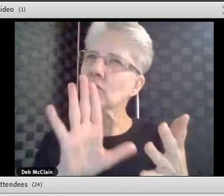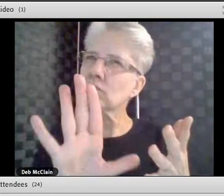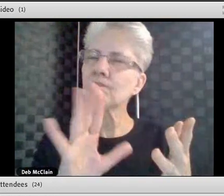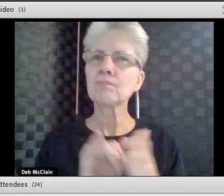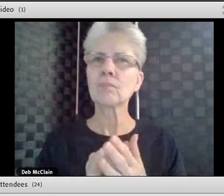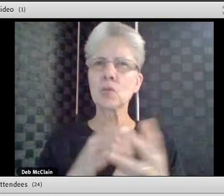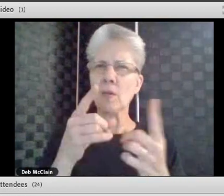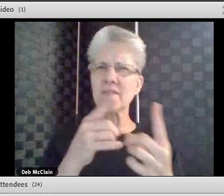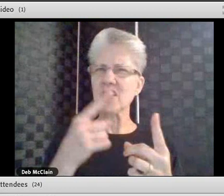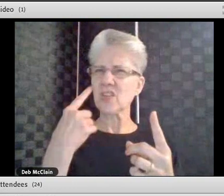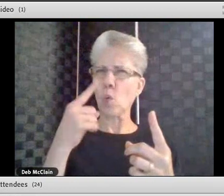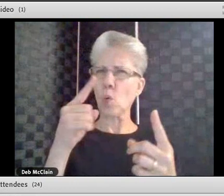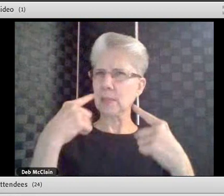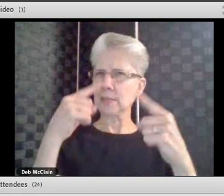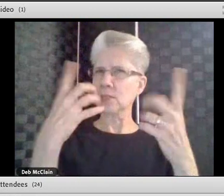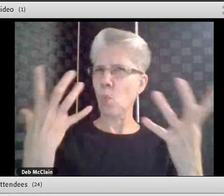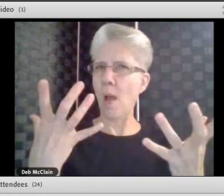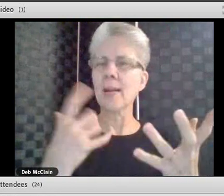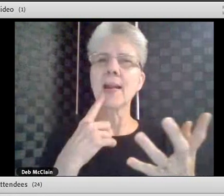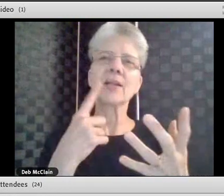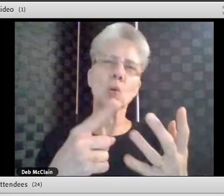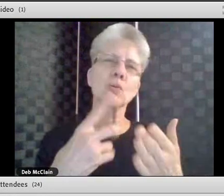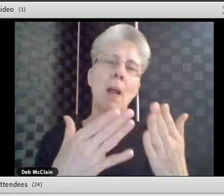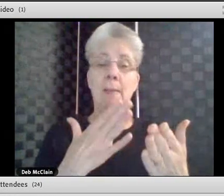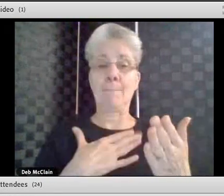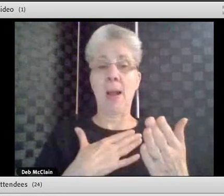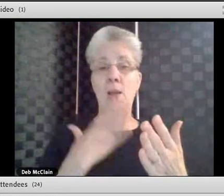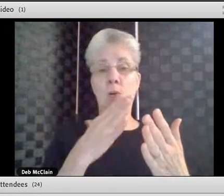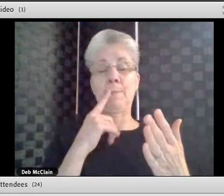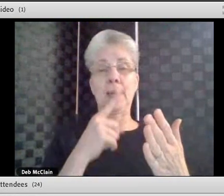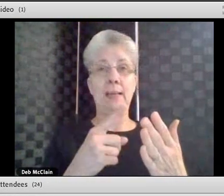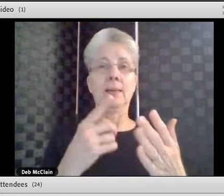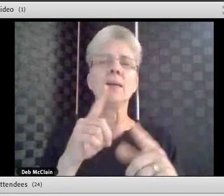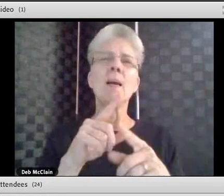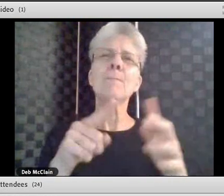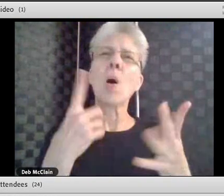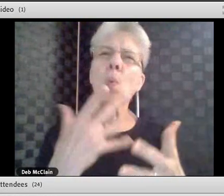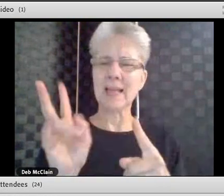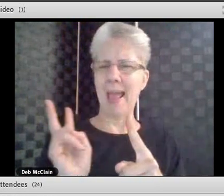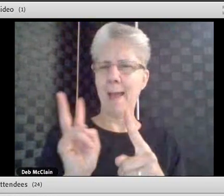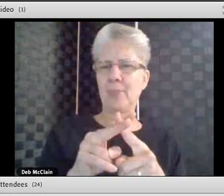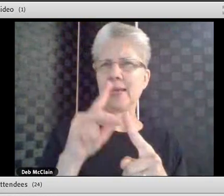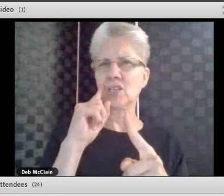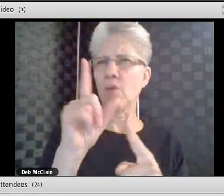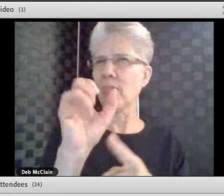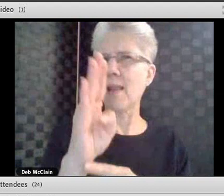define your expectations. What is your definition of success? And I just told you probably what mine would be.